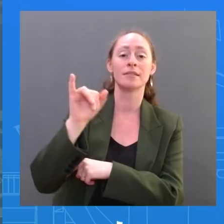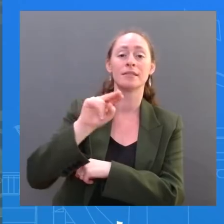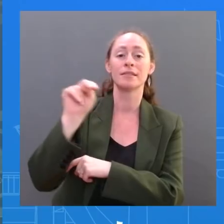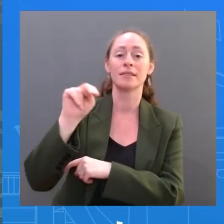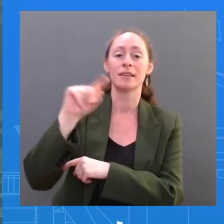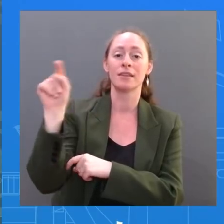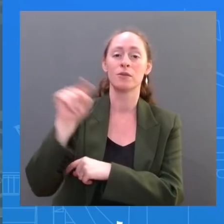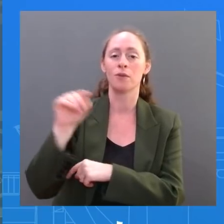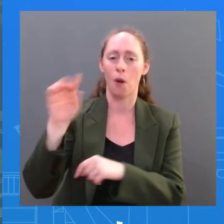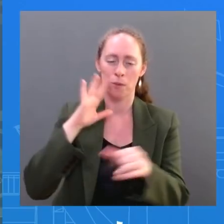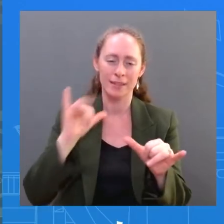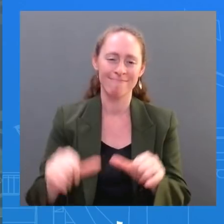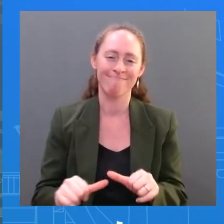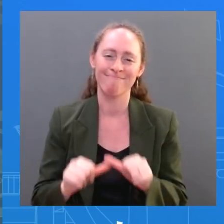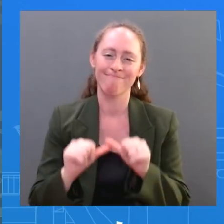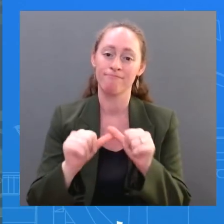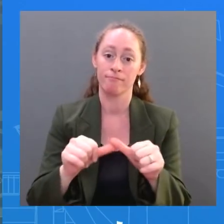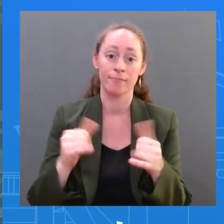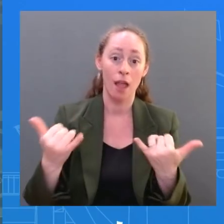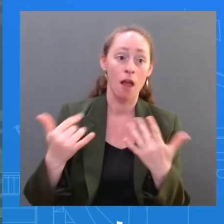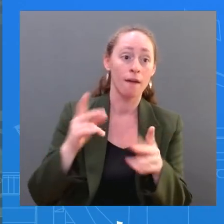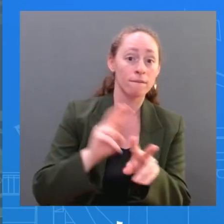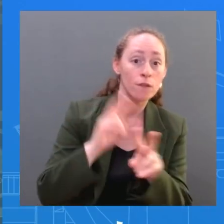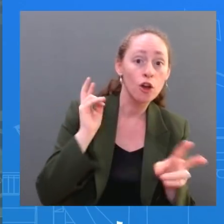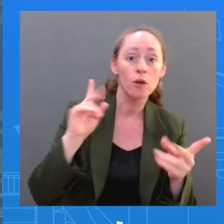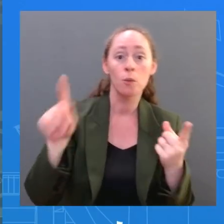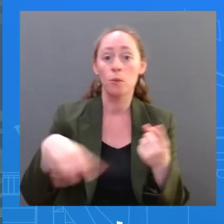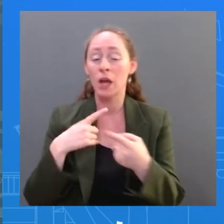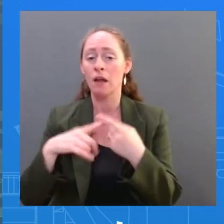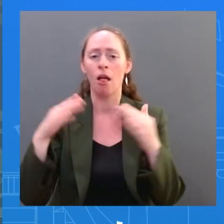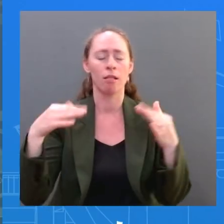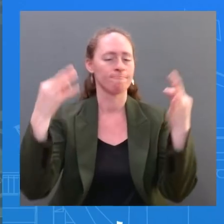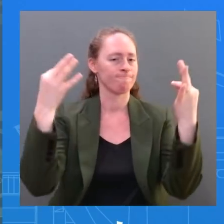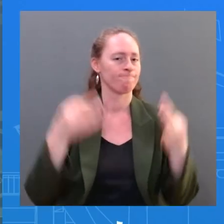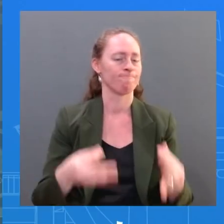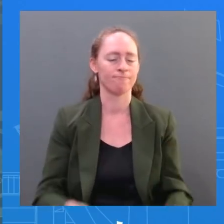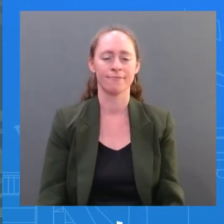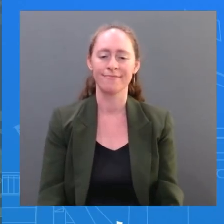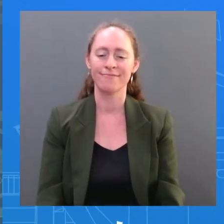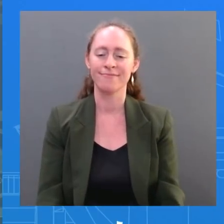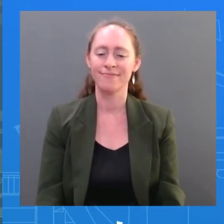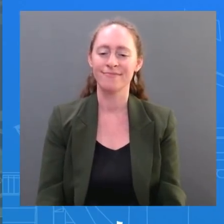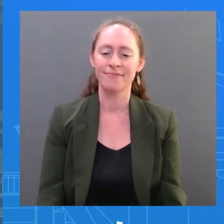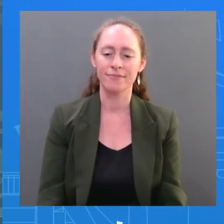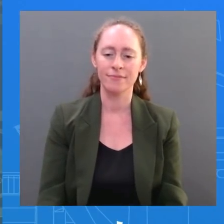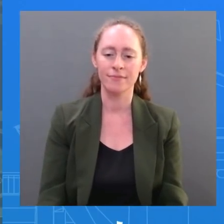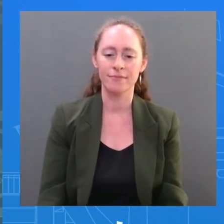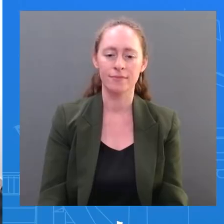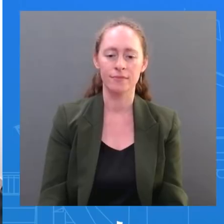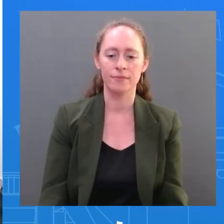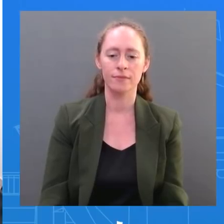The Press: One follow-up on that question, Karine. Ms. Jean-Pierre: Sure. You can follow up. The Press: Would the administration be open to the possibility of including President Trump